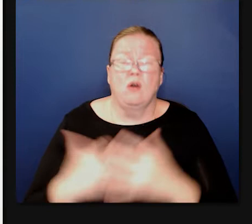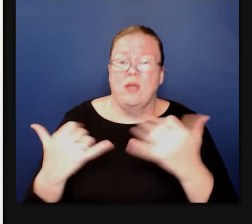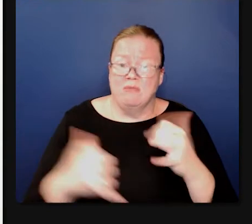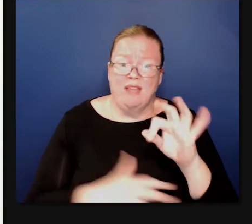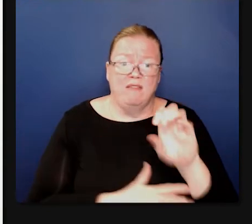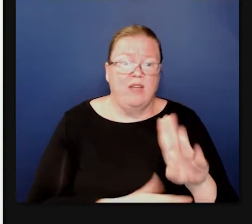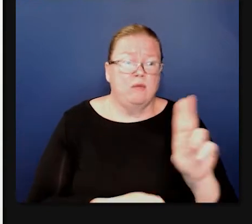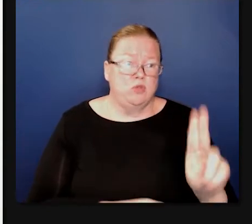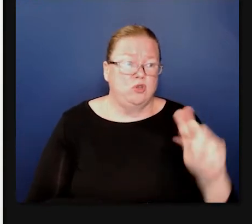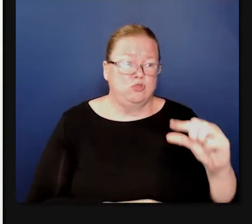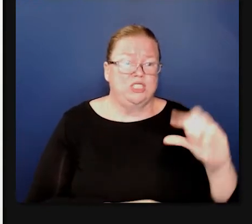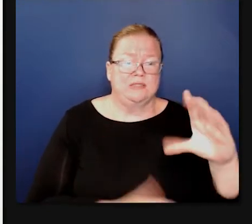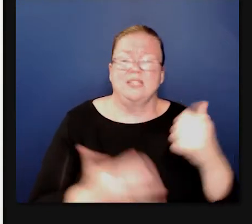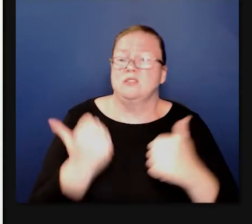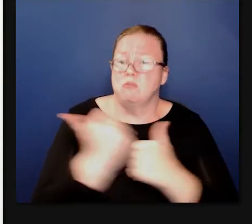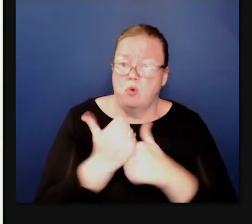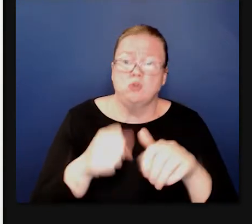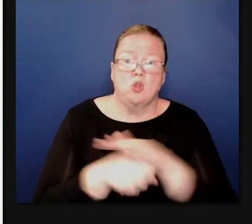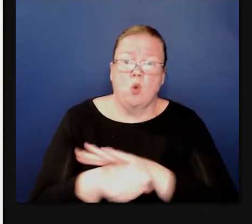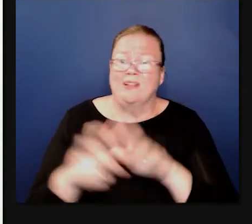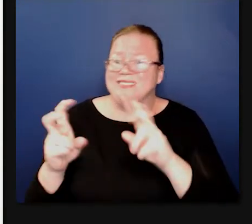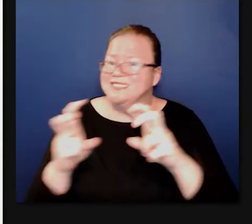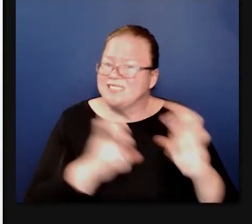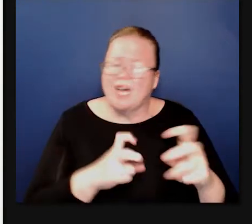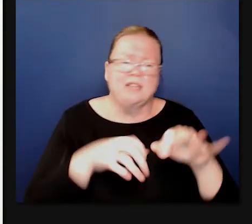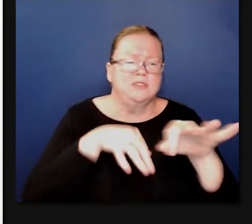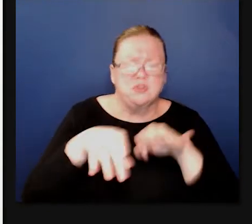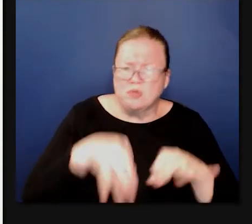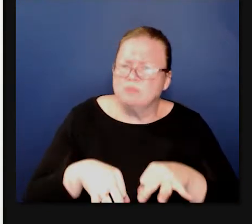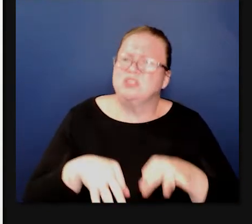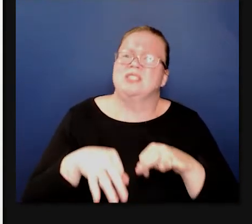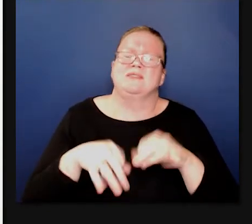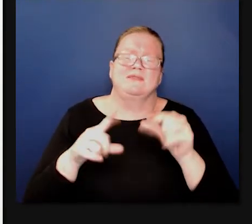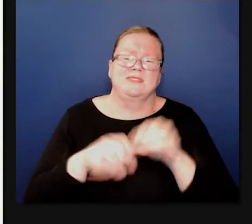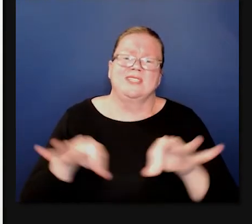so PlayFab UGC supports localized titles, descriptions, keywords.